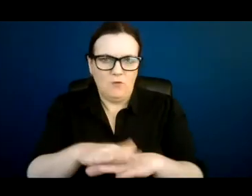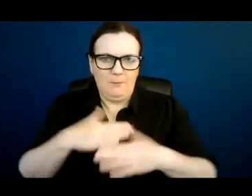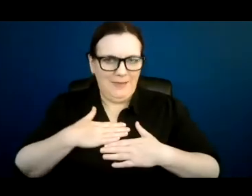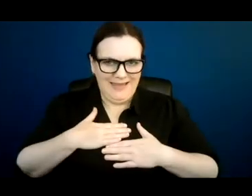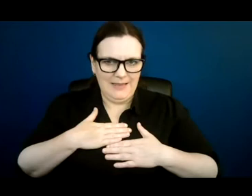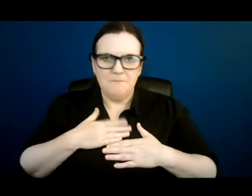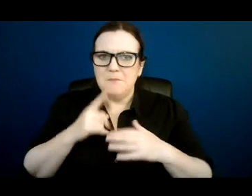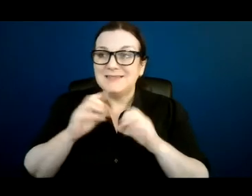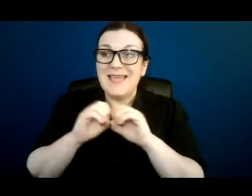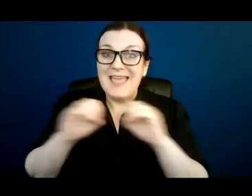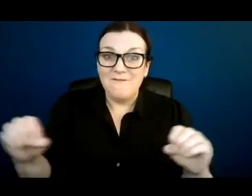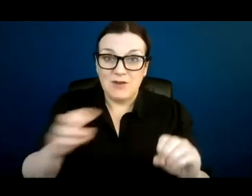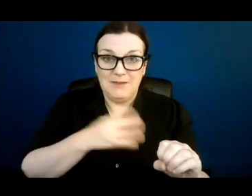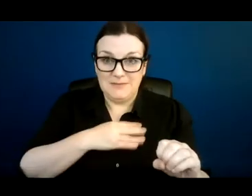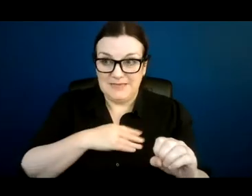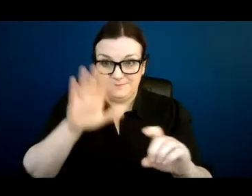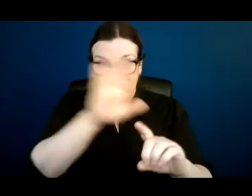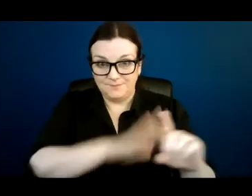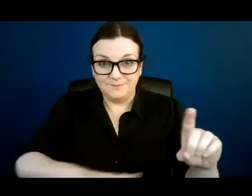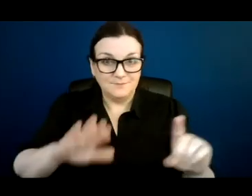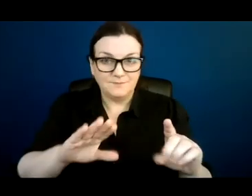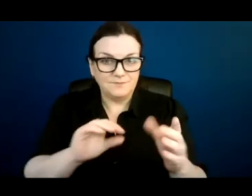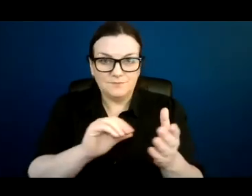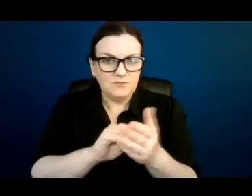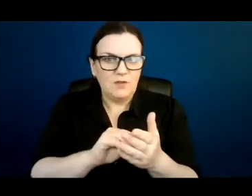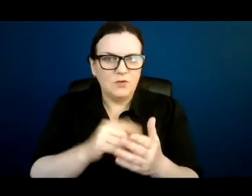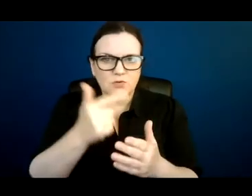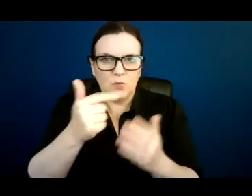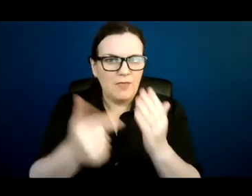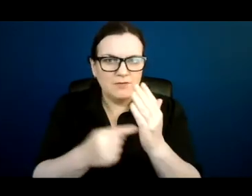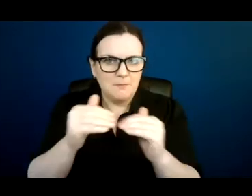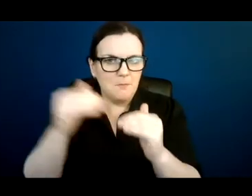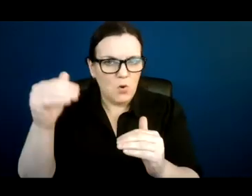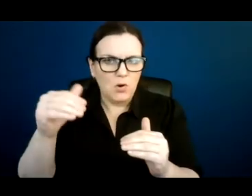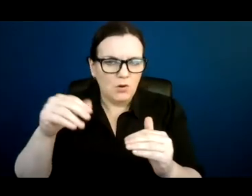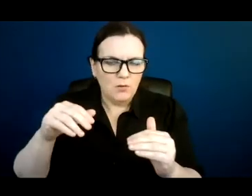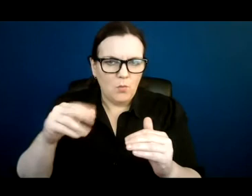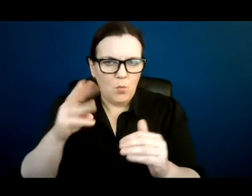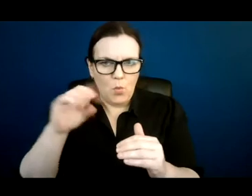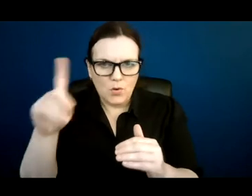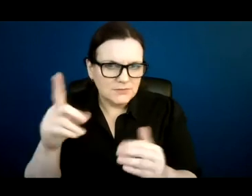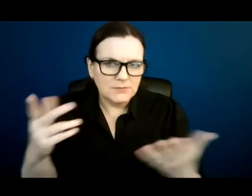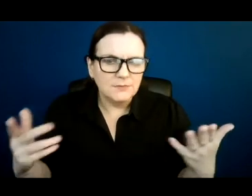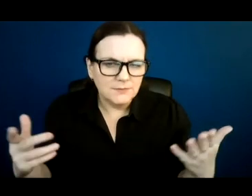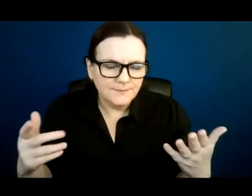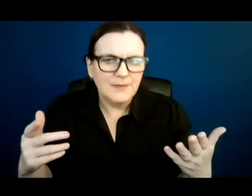in the country of the 2,000 wards, they're going to have to find out all the information,